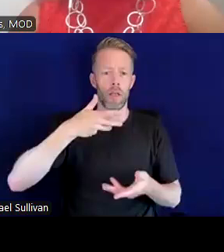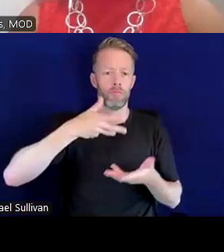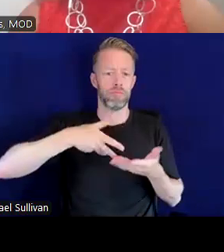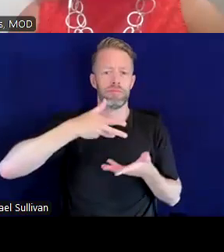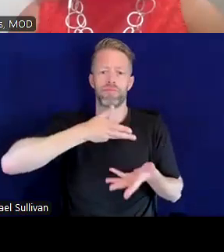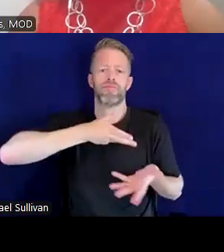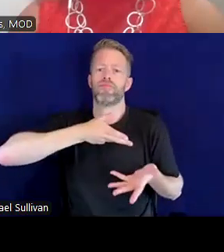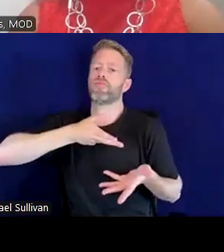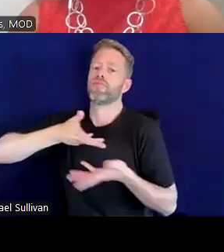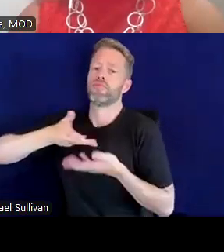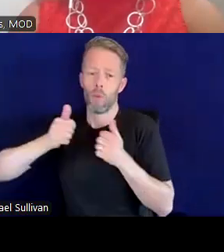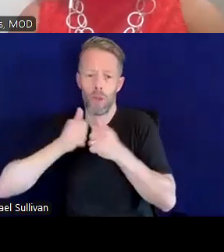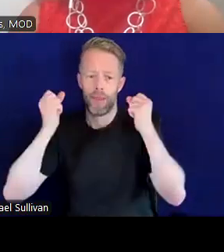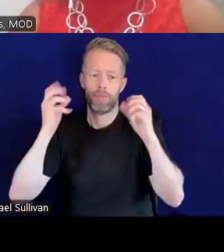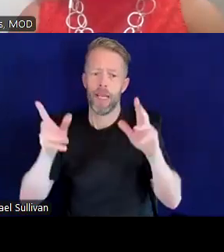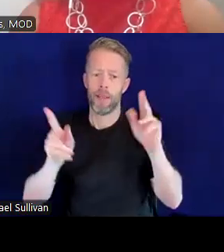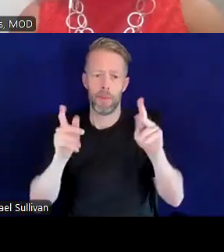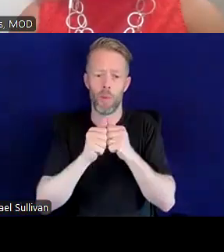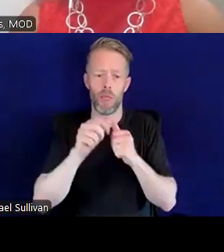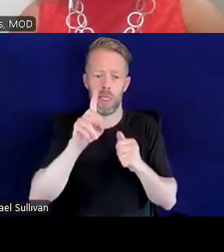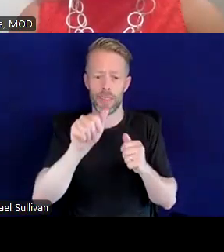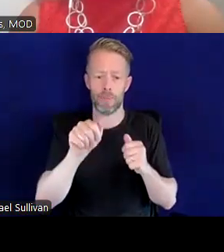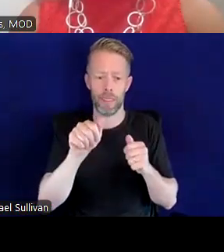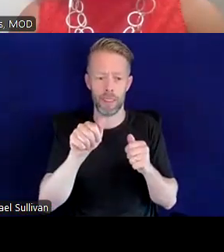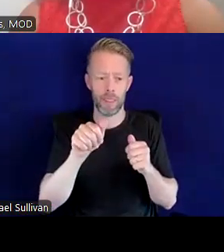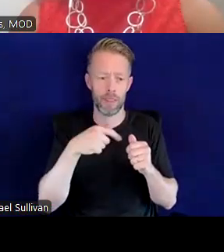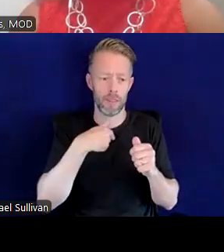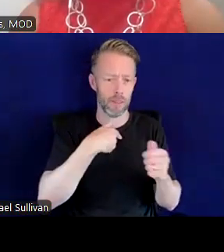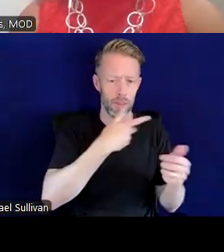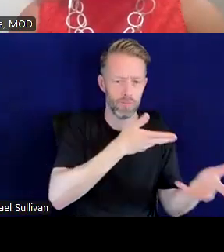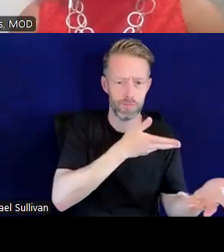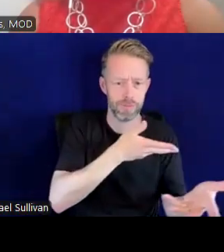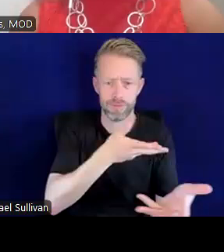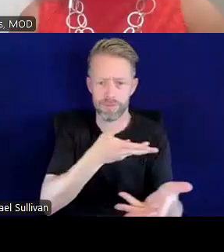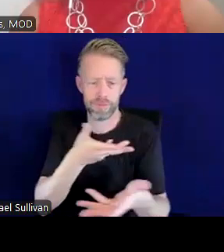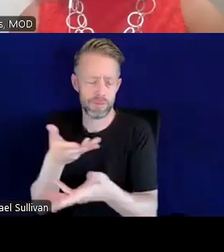more folks who had disabilities and kind of gaining some